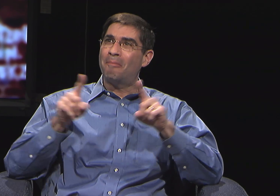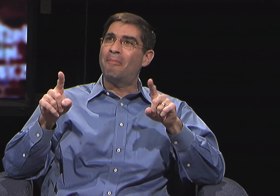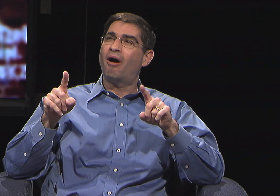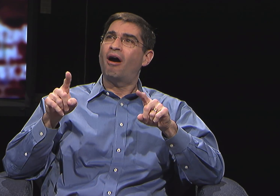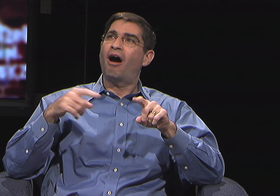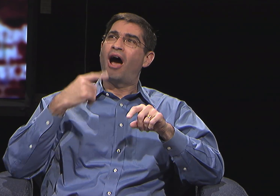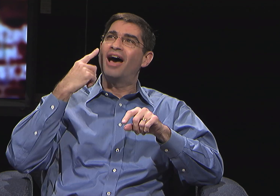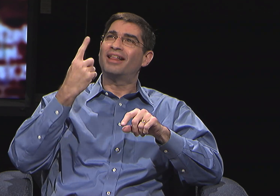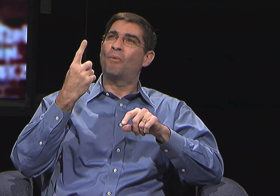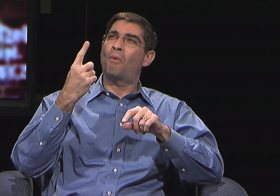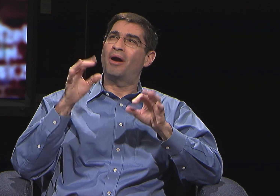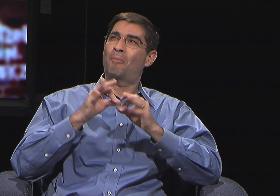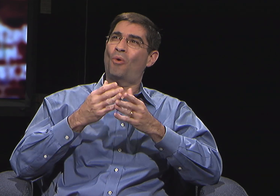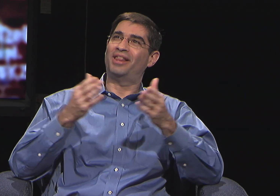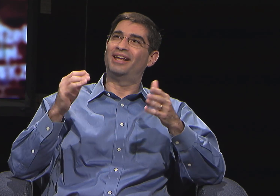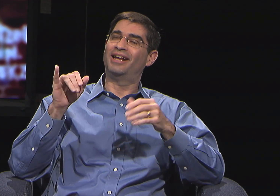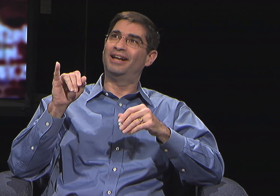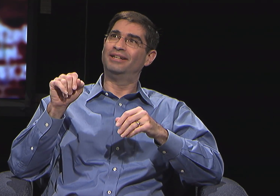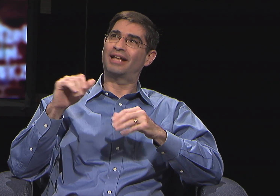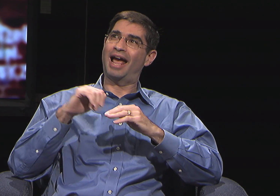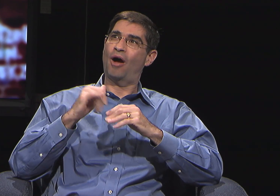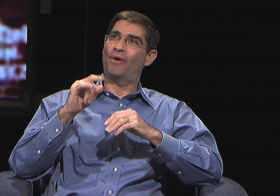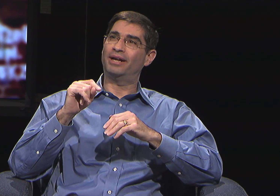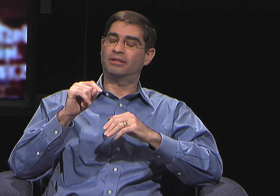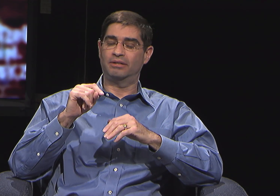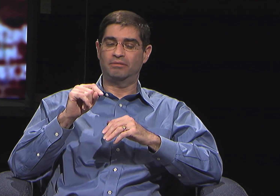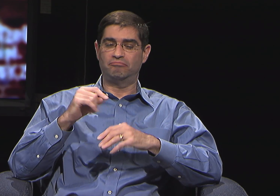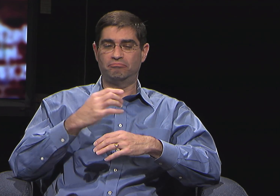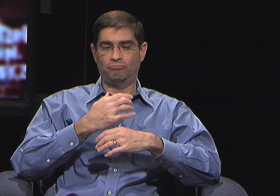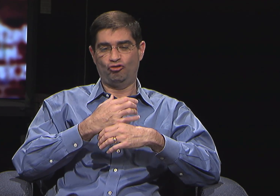There are many things I could say about this week, but the most important is that it created